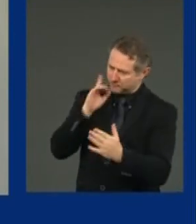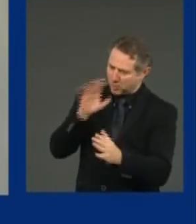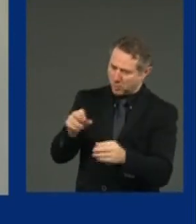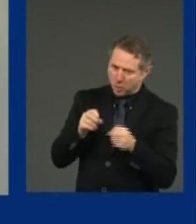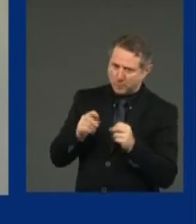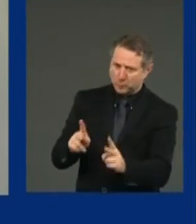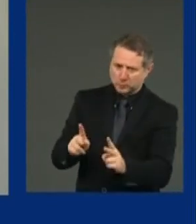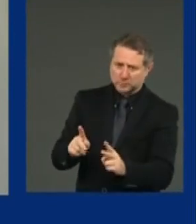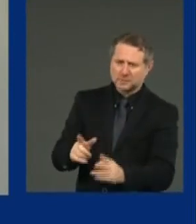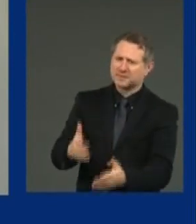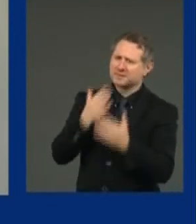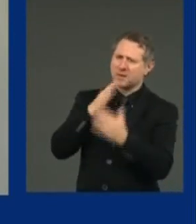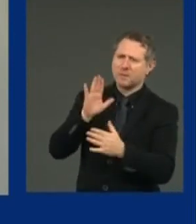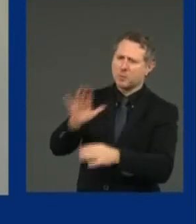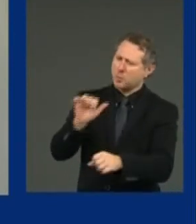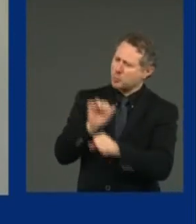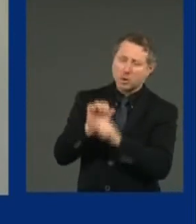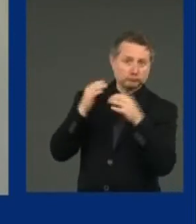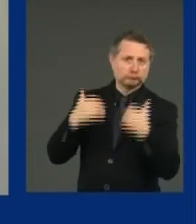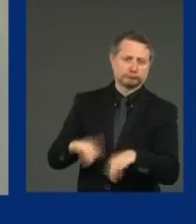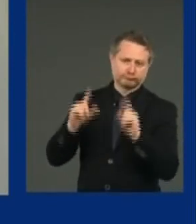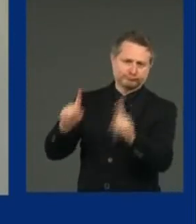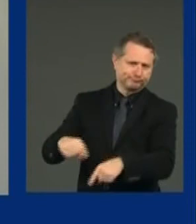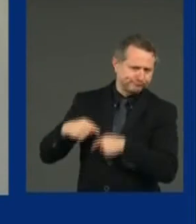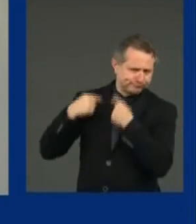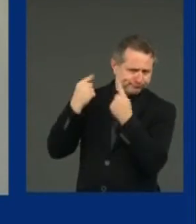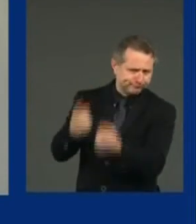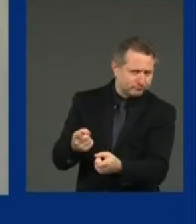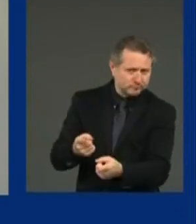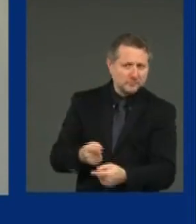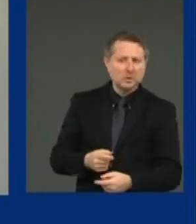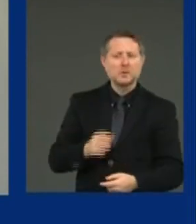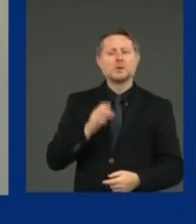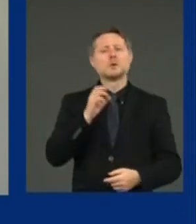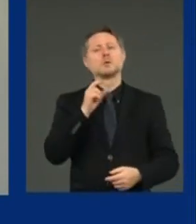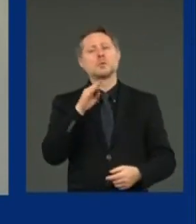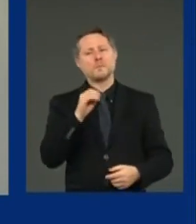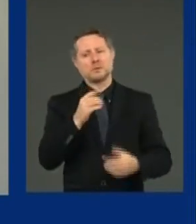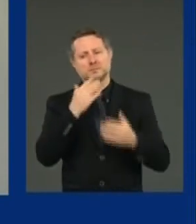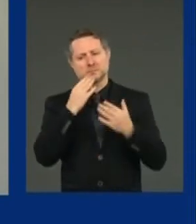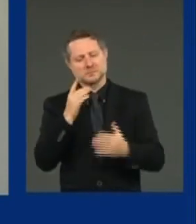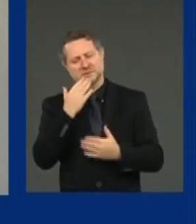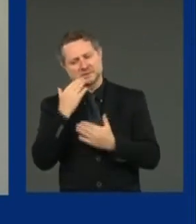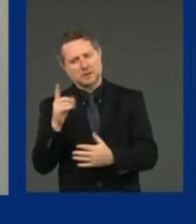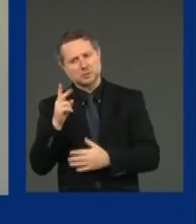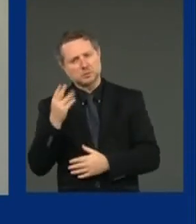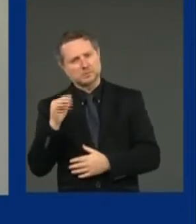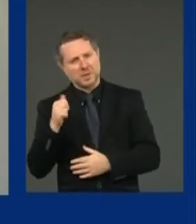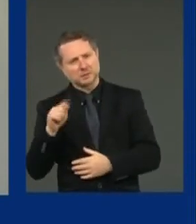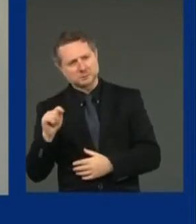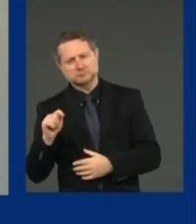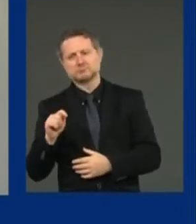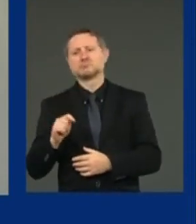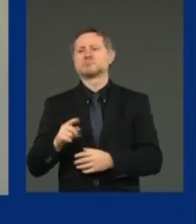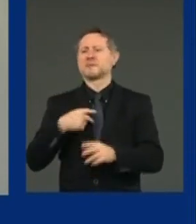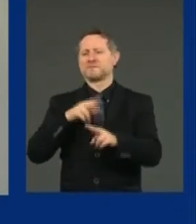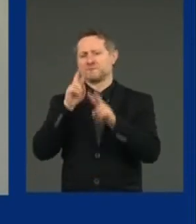I THINK I SAY, GOVERNOR, THANK YOU FOR THIS OPPORTUNITY AND TRULY THANK YOU FOR THE WORK YOU HAVE BEEN DOING AND YOU ARE DOING. THANK YOU VERY MUCH,